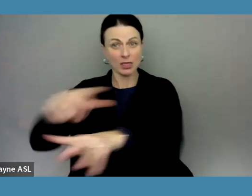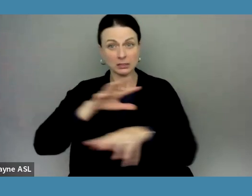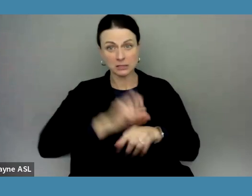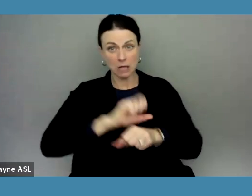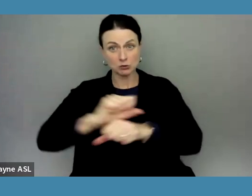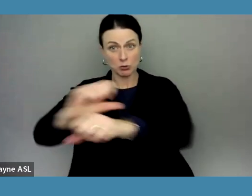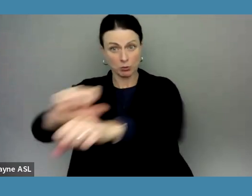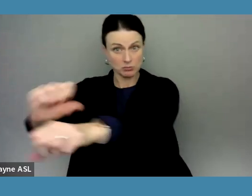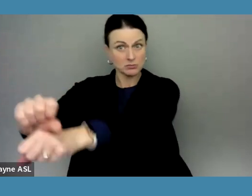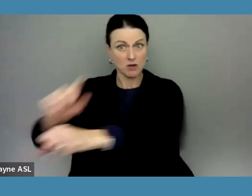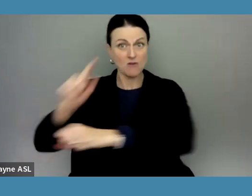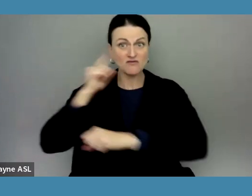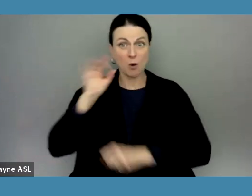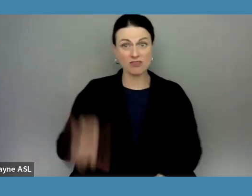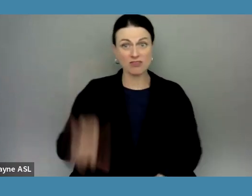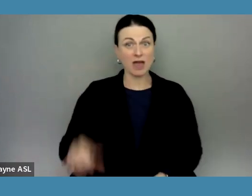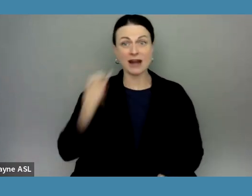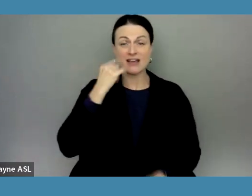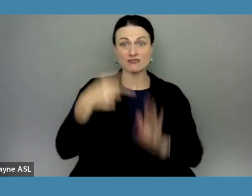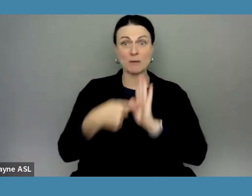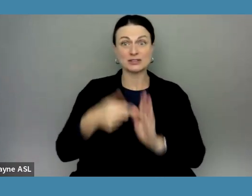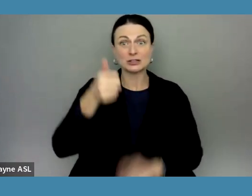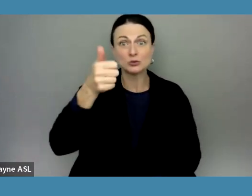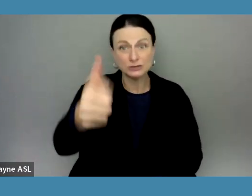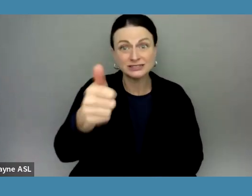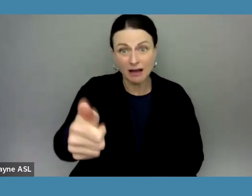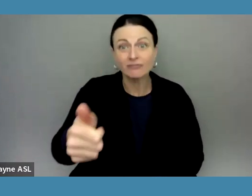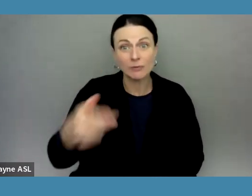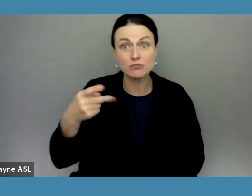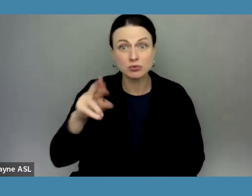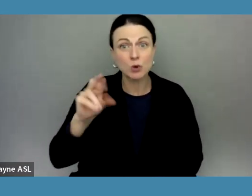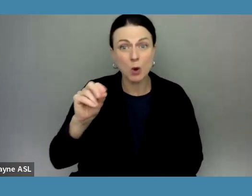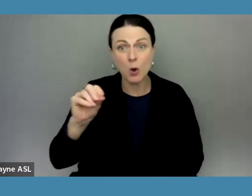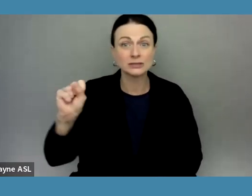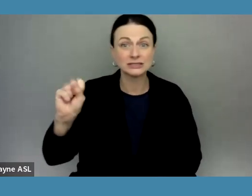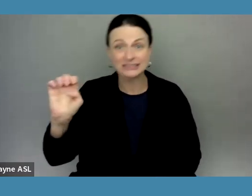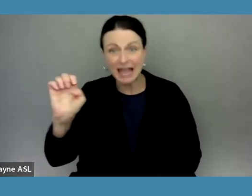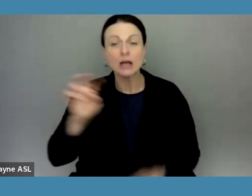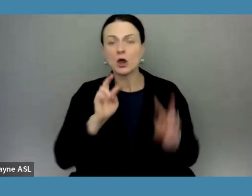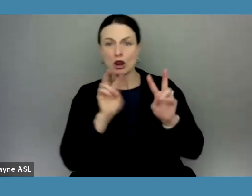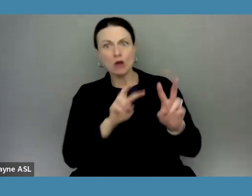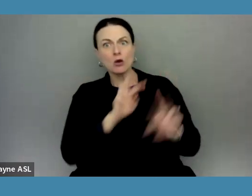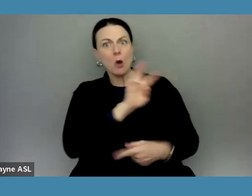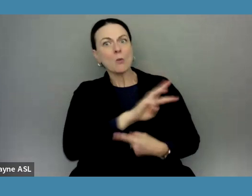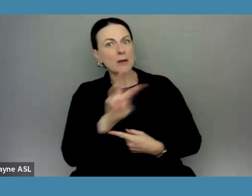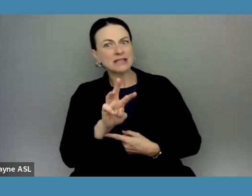So be sure to check our website for those upcoming webinars